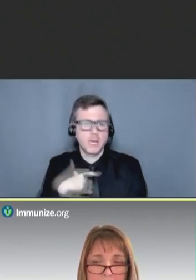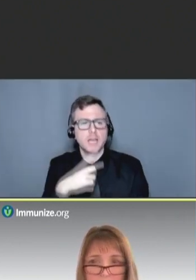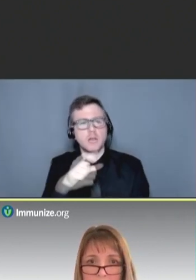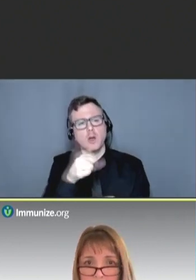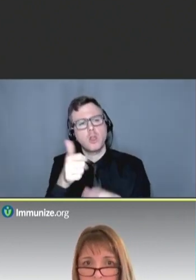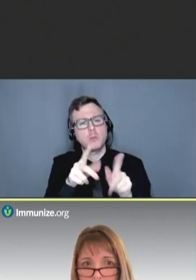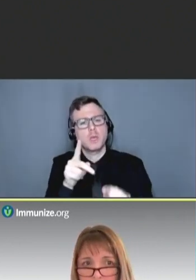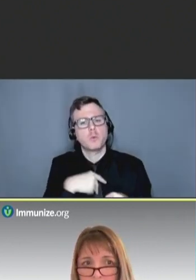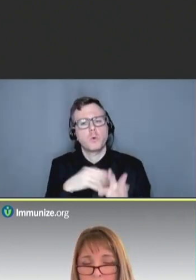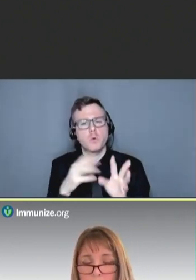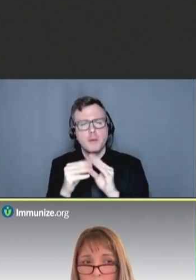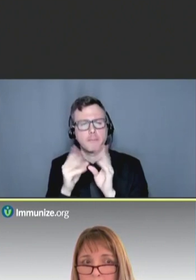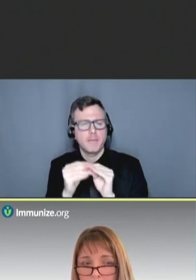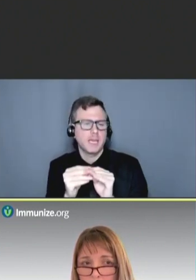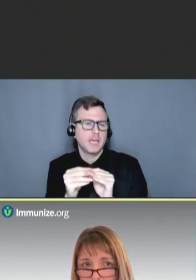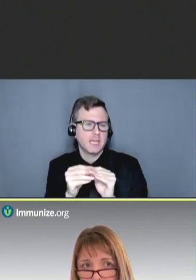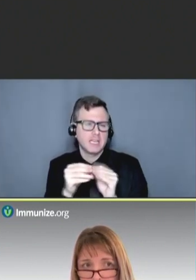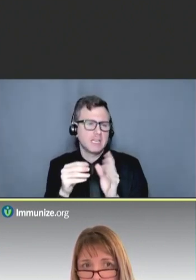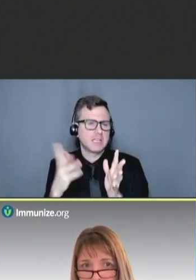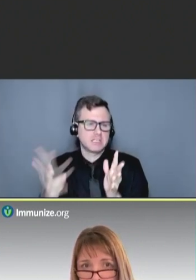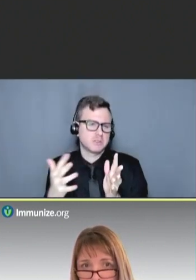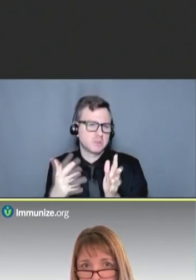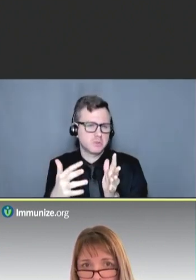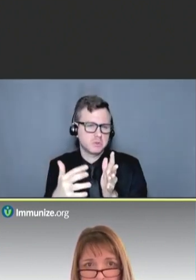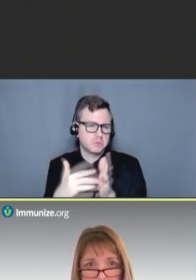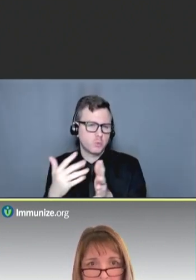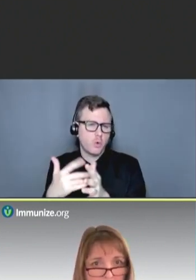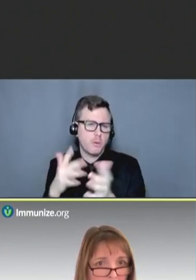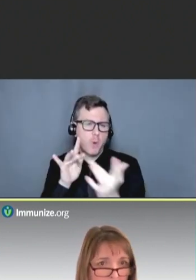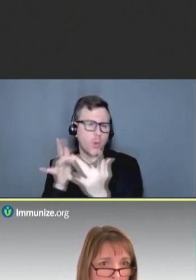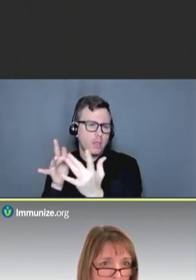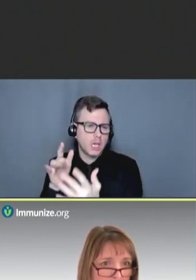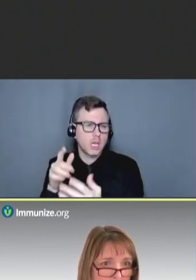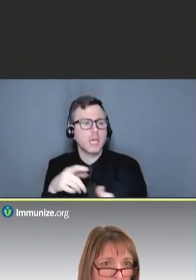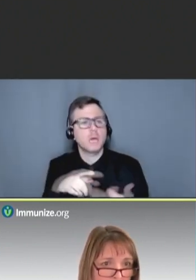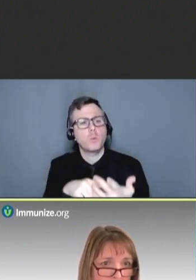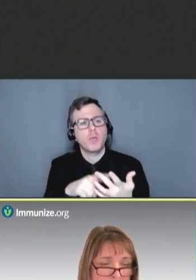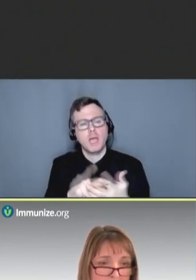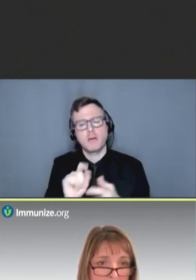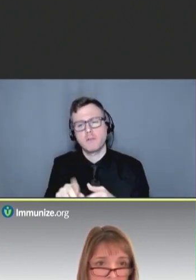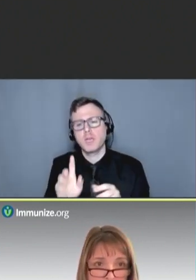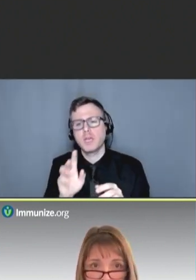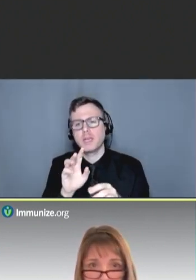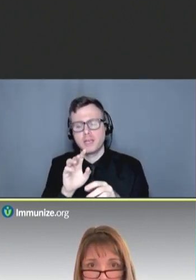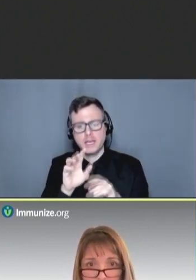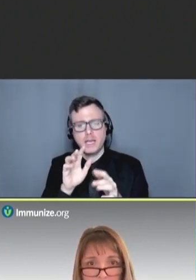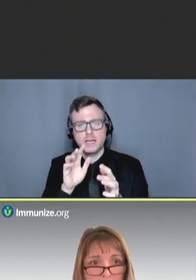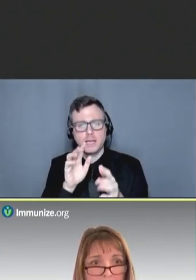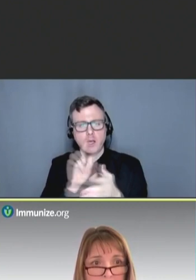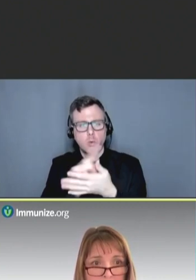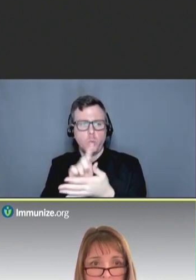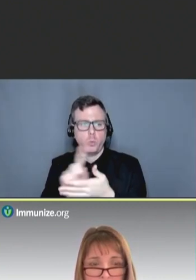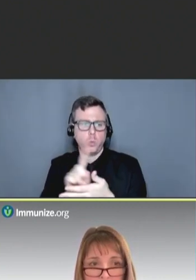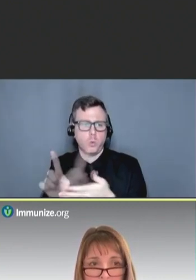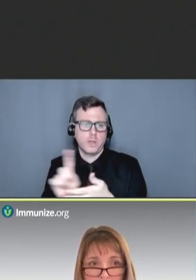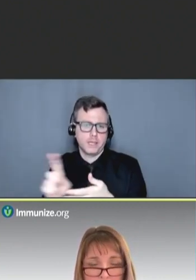And then we conduct weekly webinars to keep our partners all up to date.